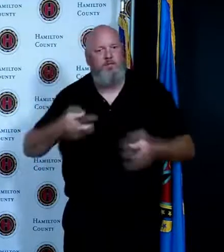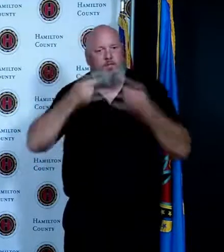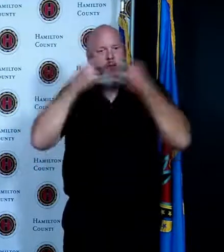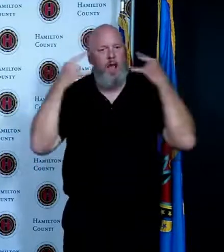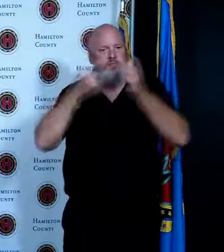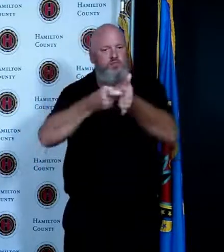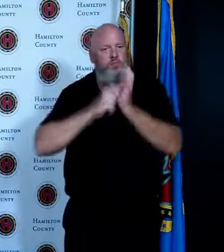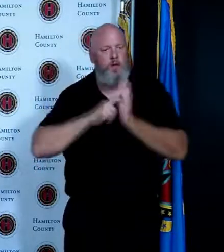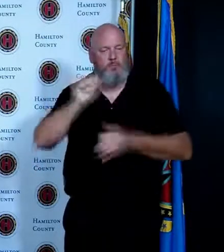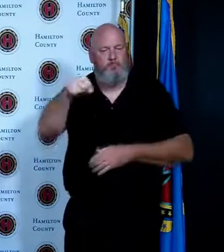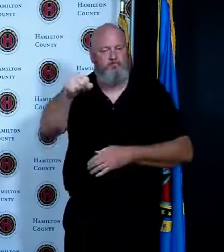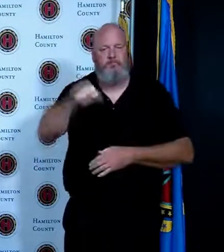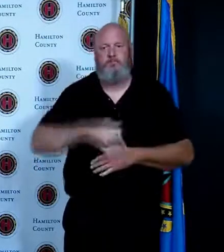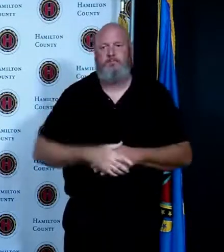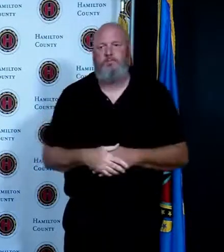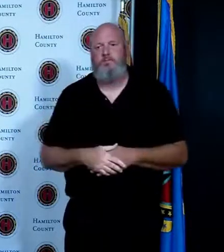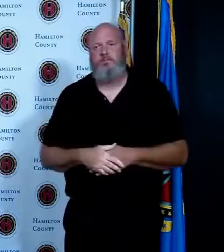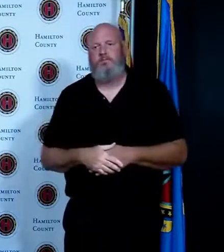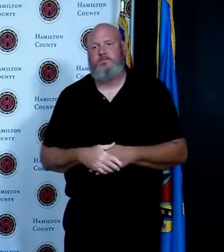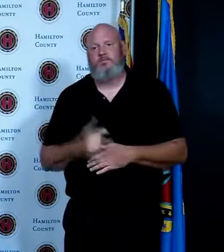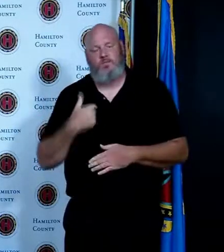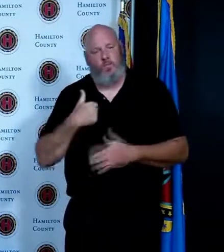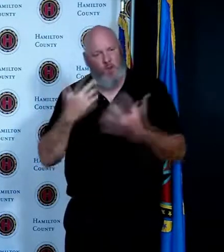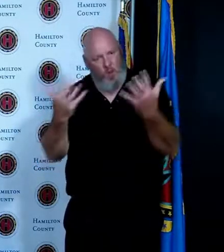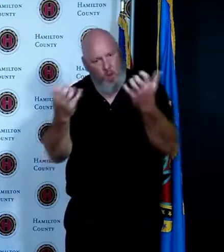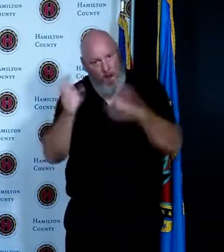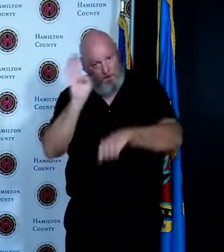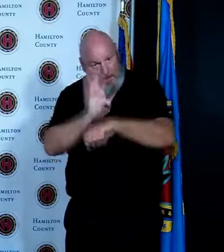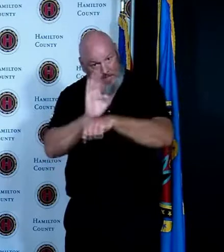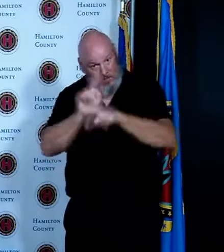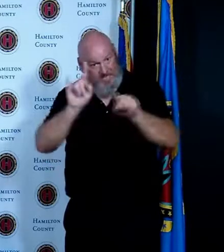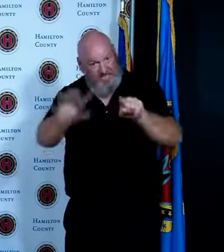John you're talking about you know so that we don't get to a point where we've